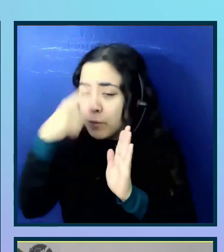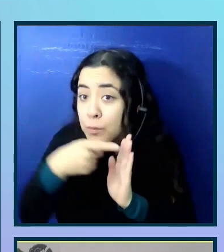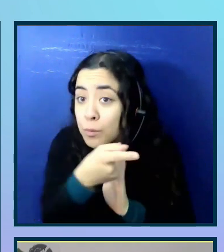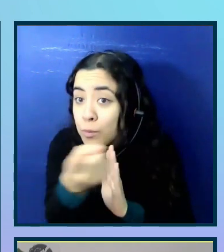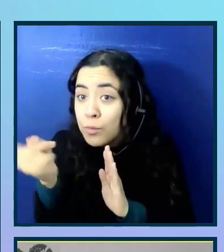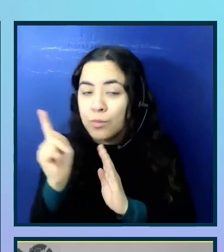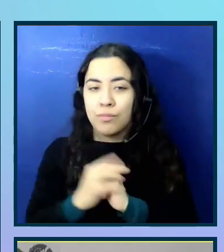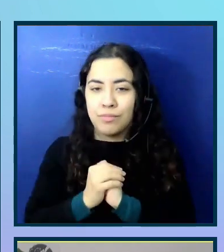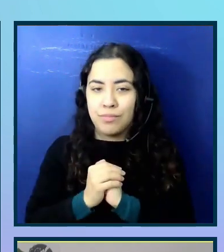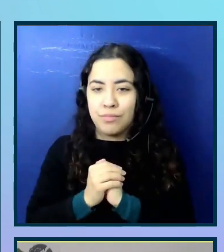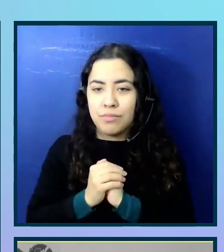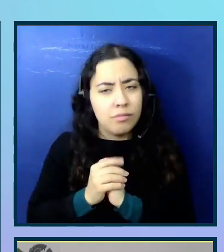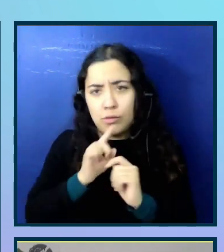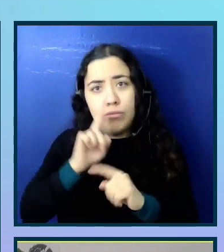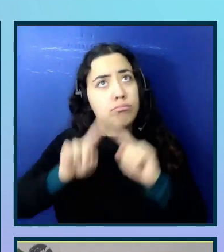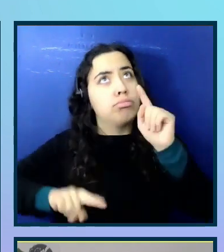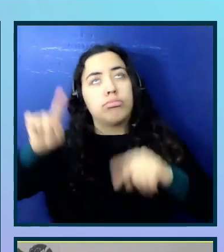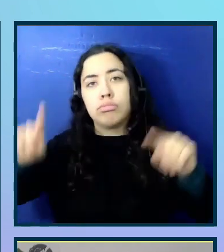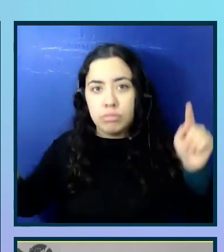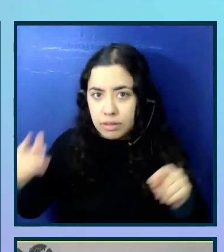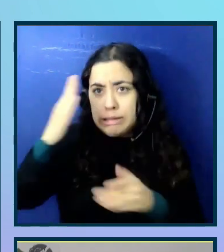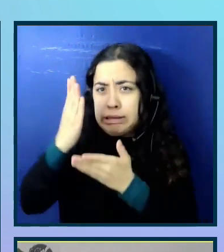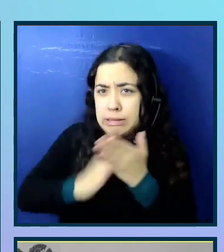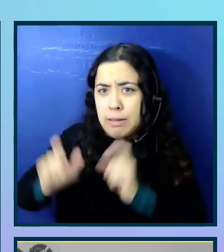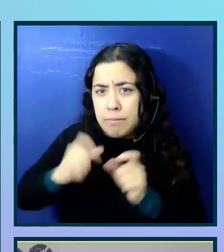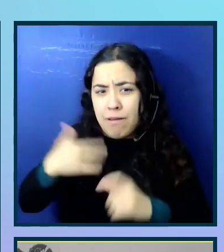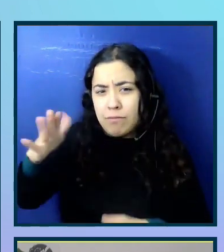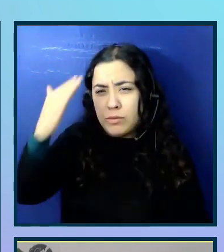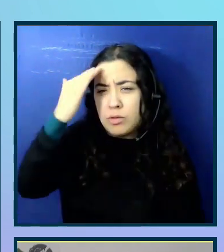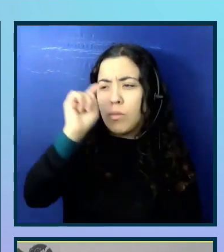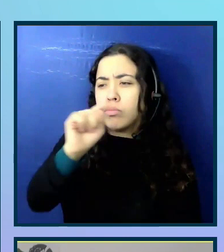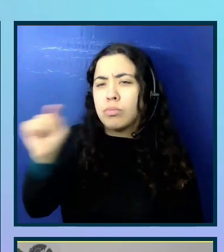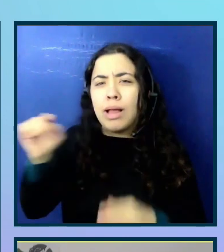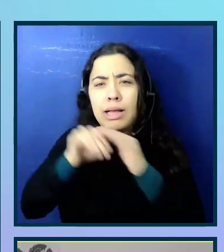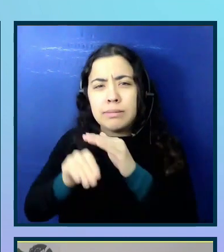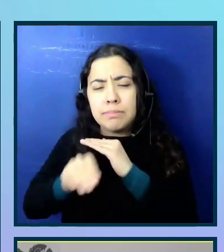There are many different things you could imagine. I know some people document accessibility directly in the Jira ticket